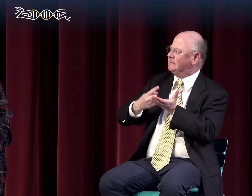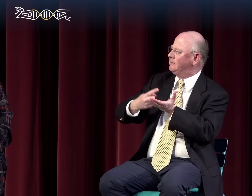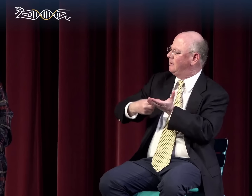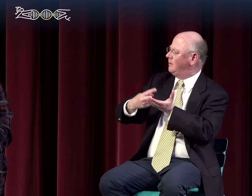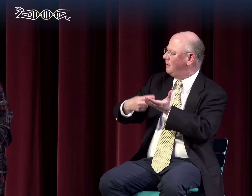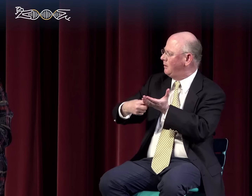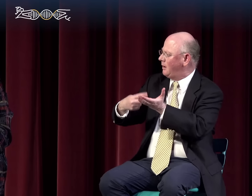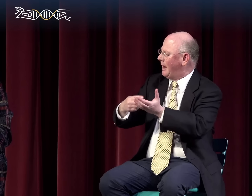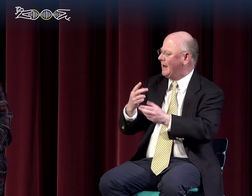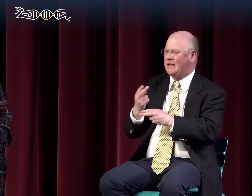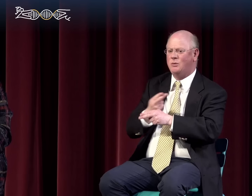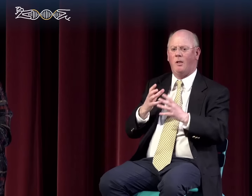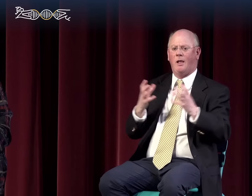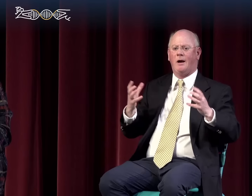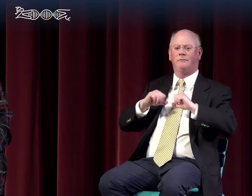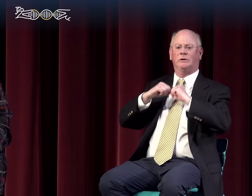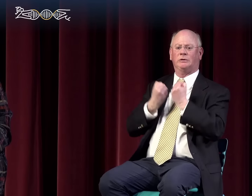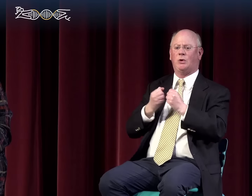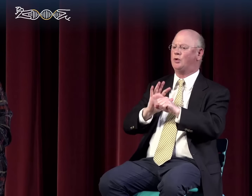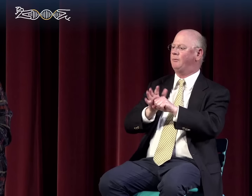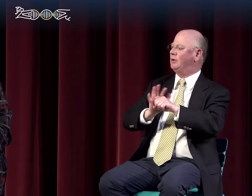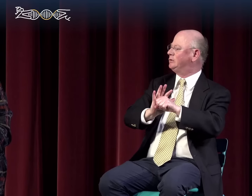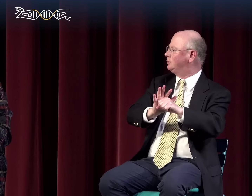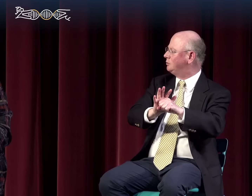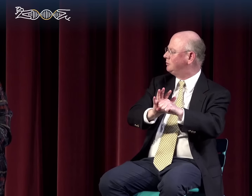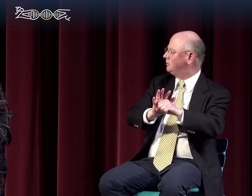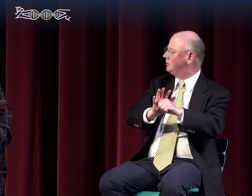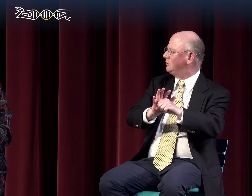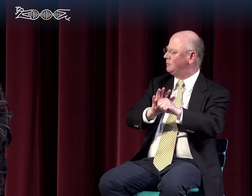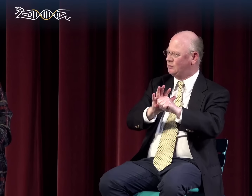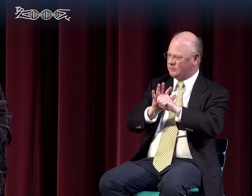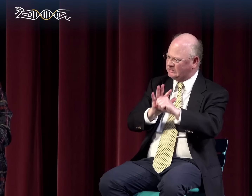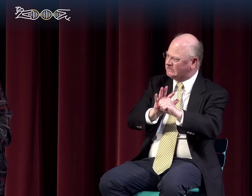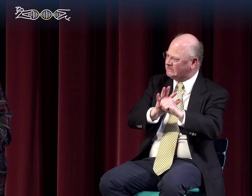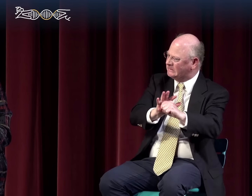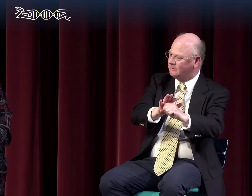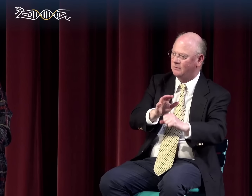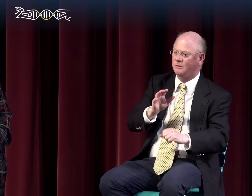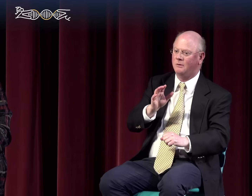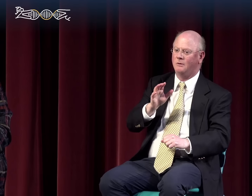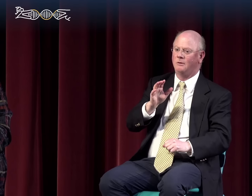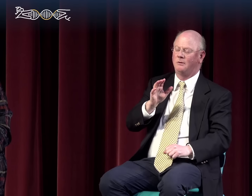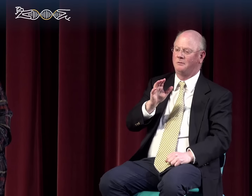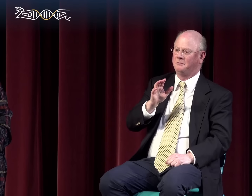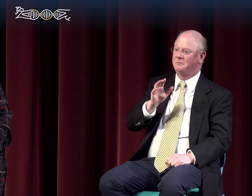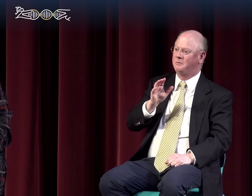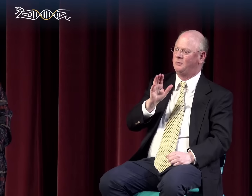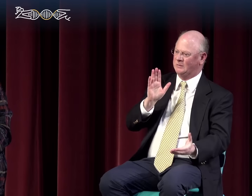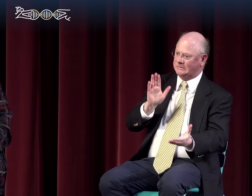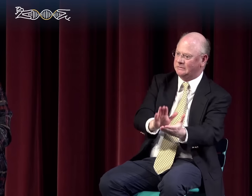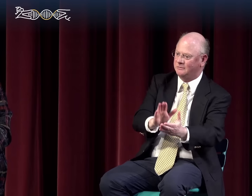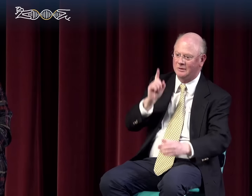Bell, in arguments, used a lot of social pressures to hammer his points home